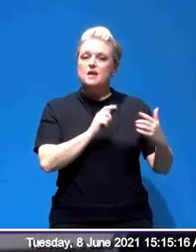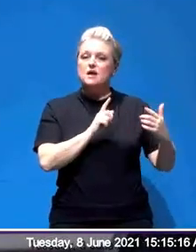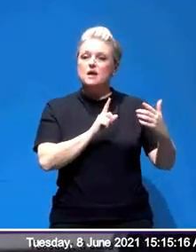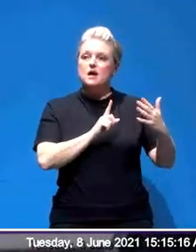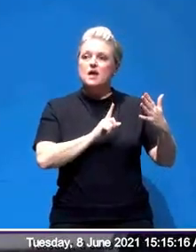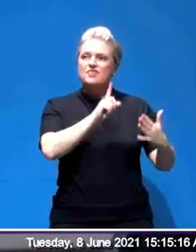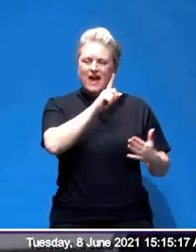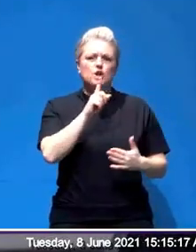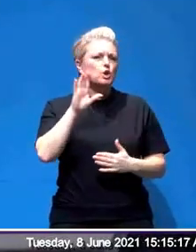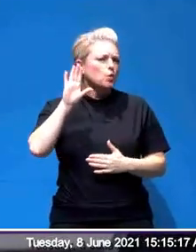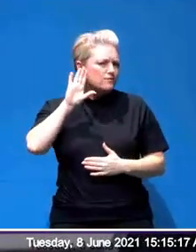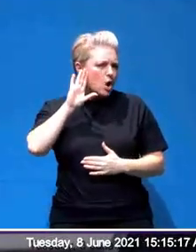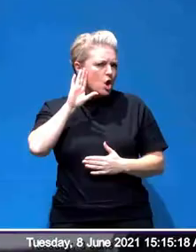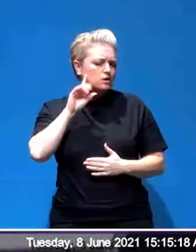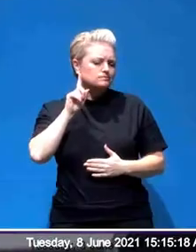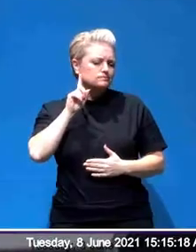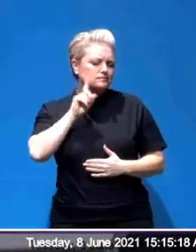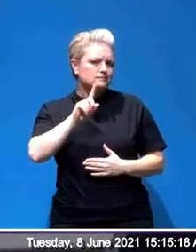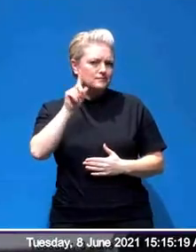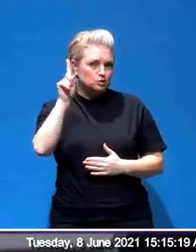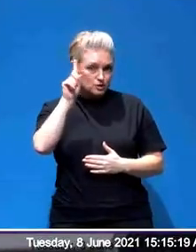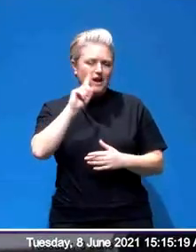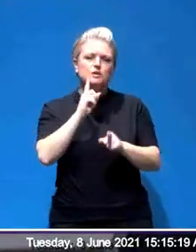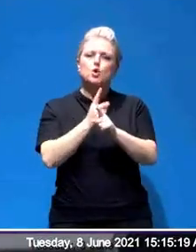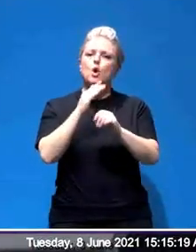everybody is familiar with, that came out in South Australia.